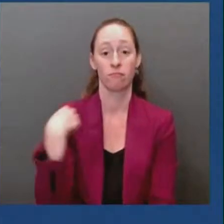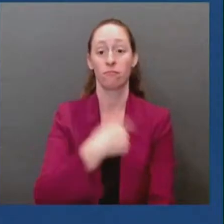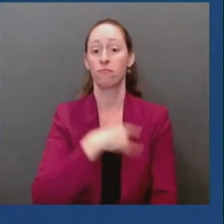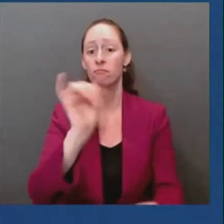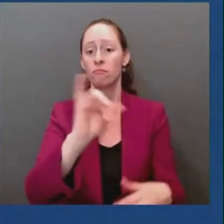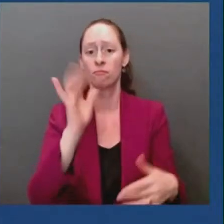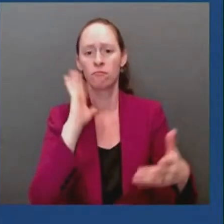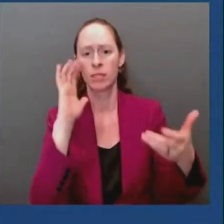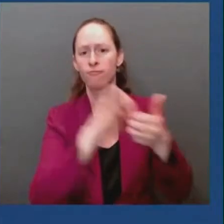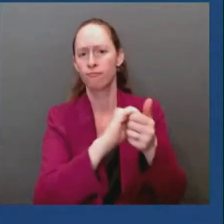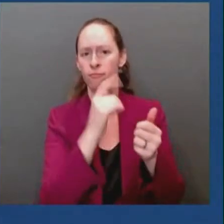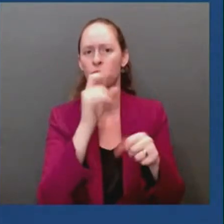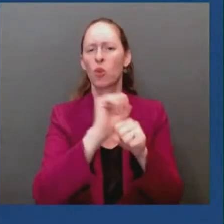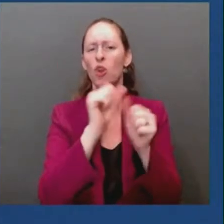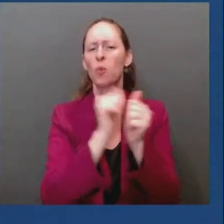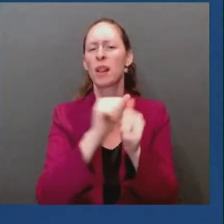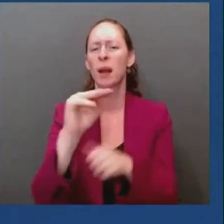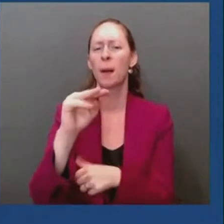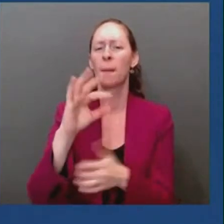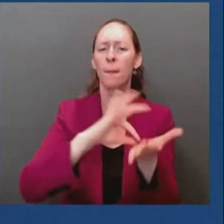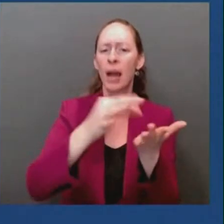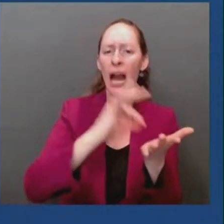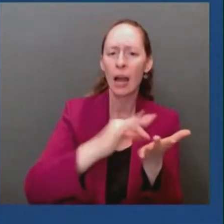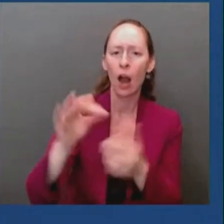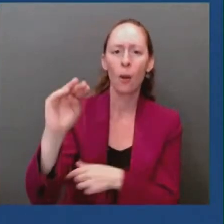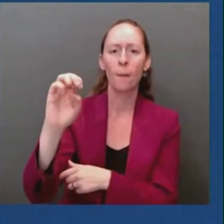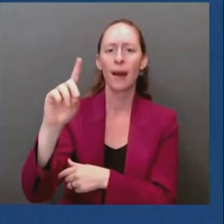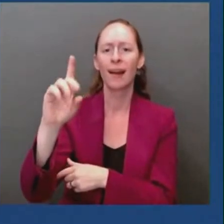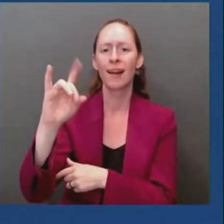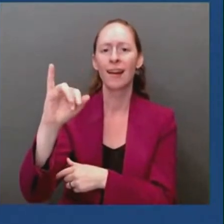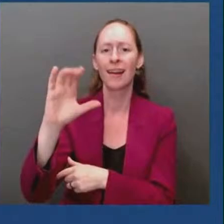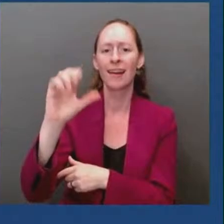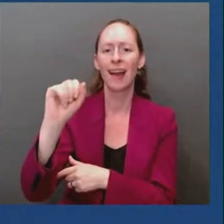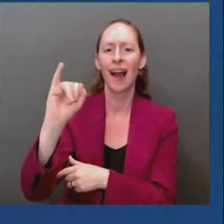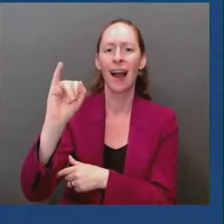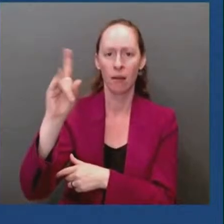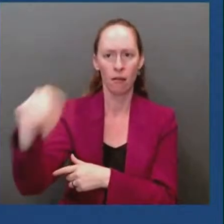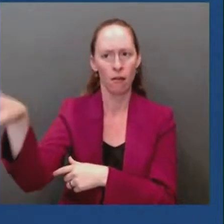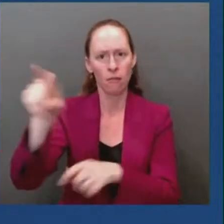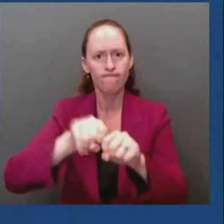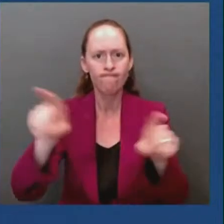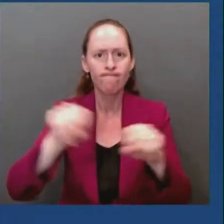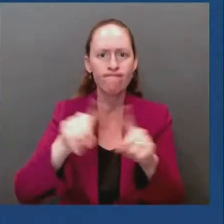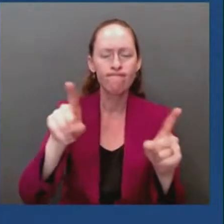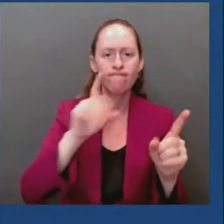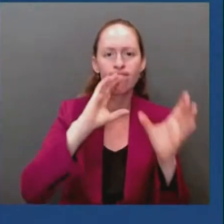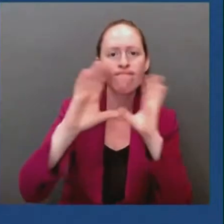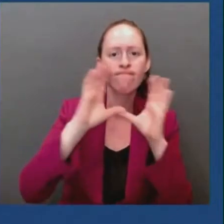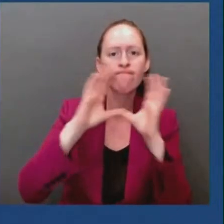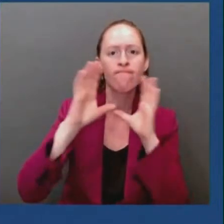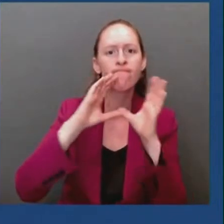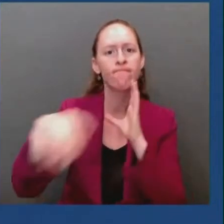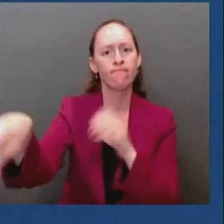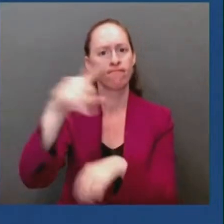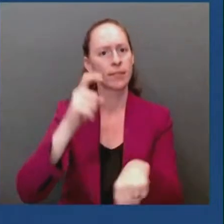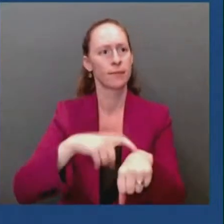FOR EXAMPLE, IN THE COMING WEEKS, THE CENTERS FOR MEDICARE AND MEDICAID SERVICES WILL REACH OUT TO MORE THAN 60 MILLION PEOPLE WHO RECEIVED